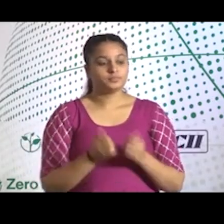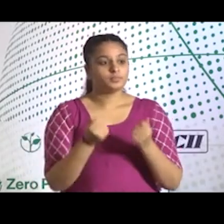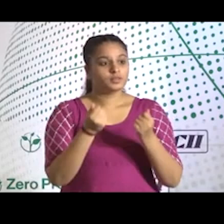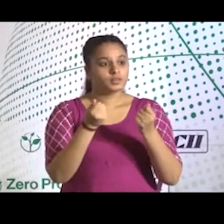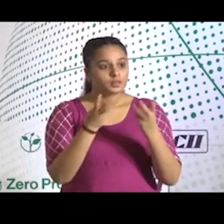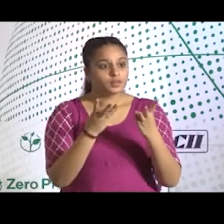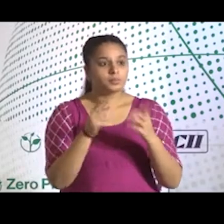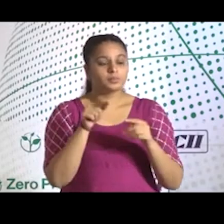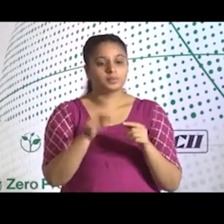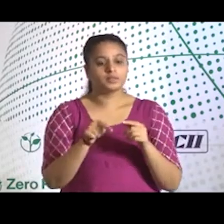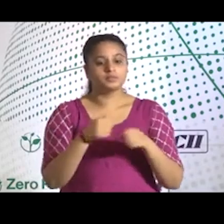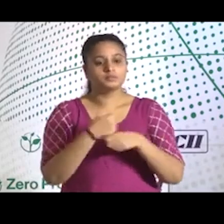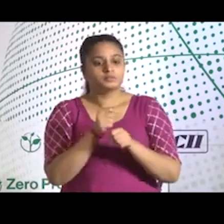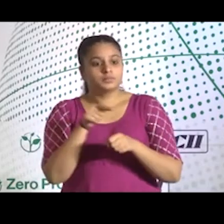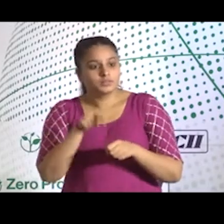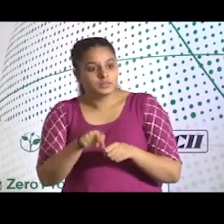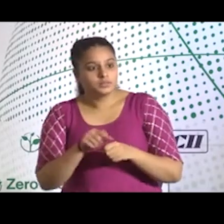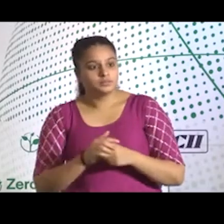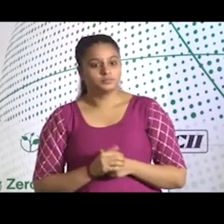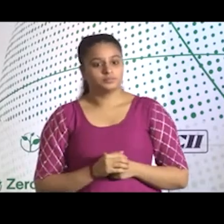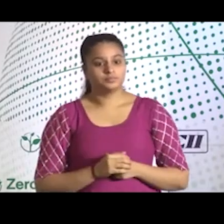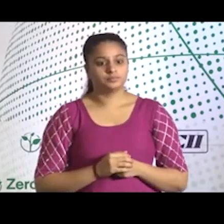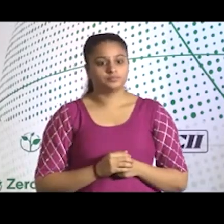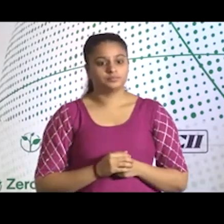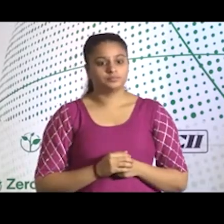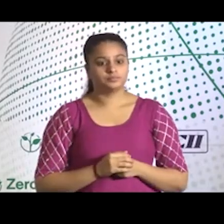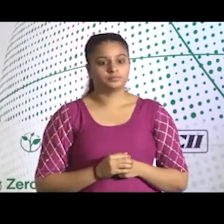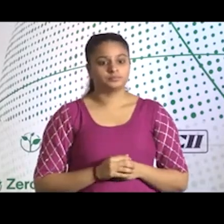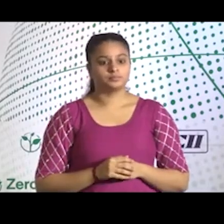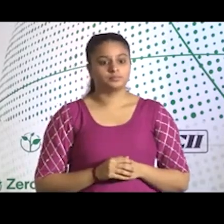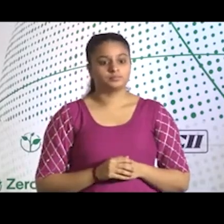poised for skill in the West.